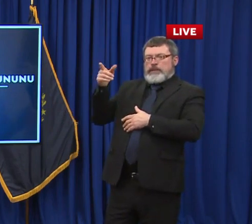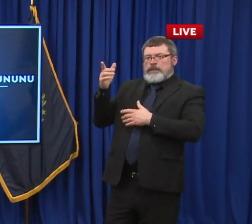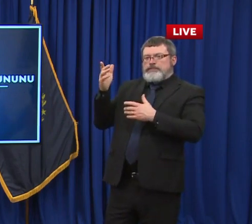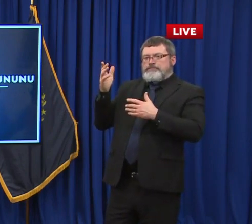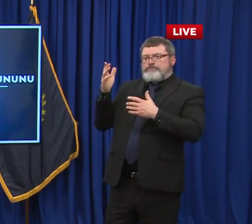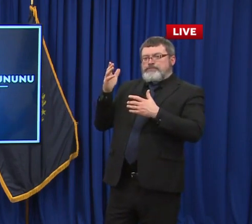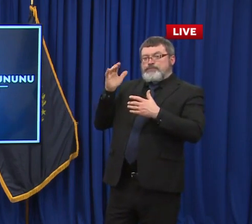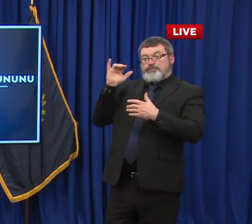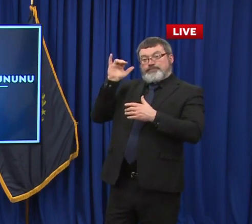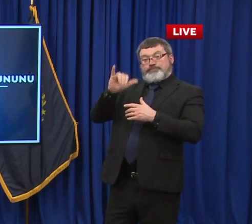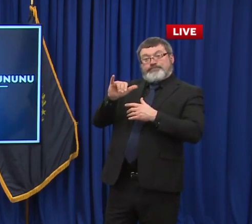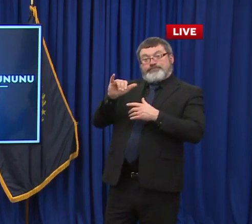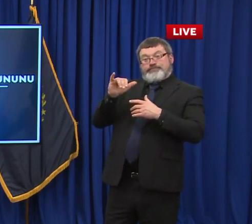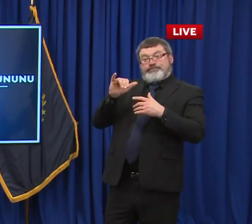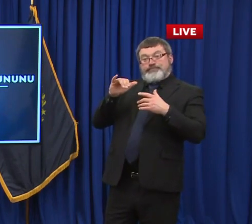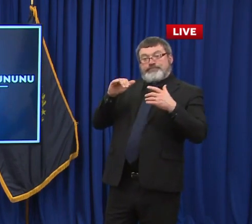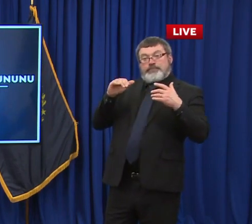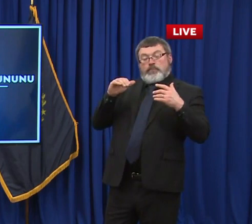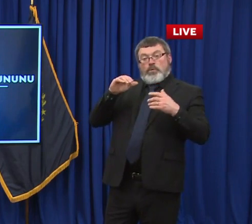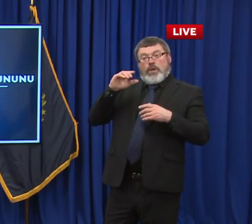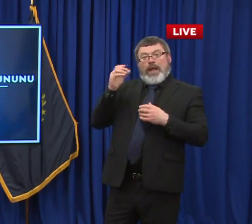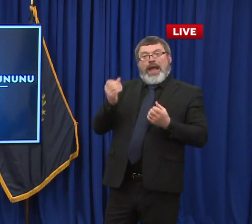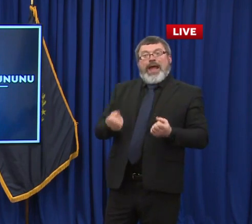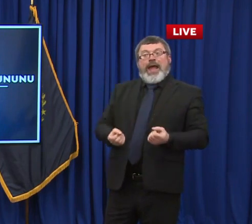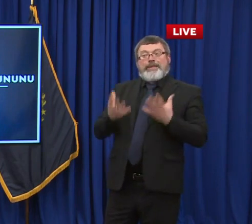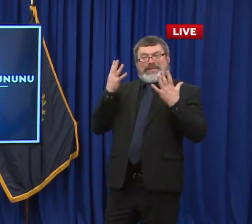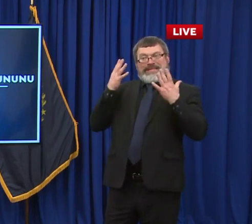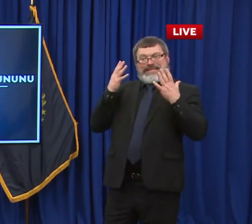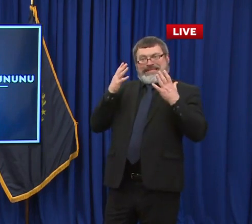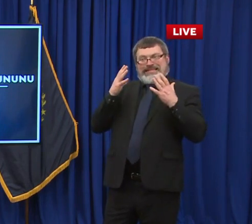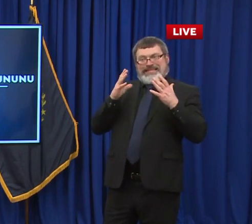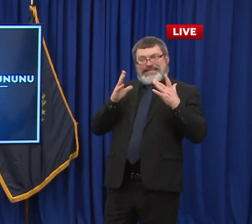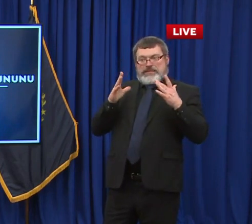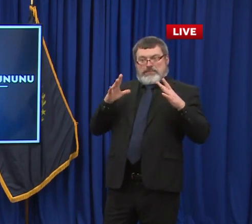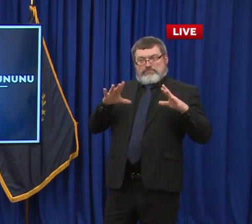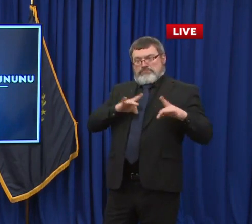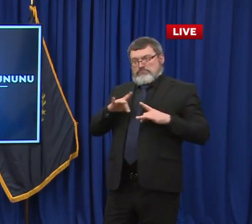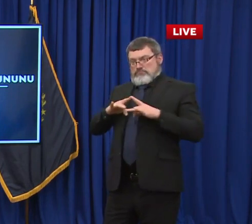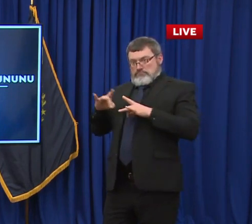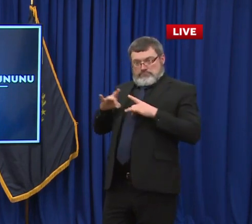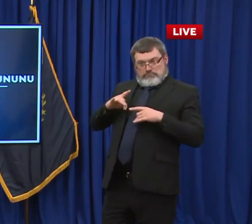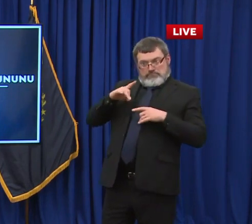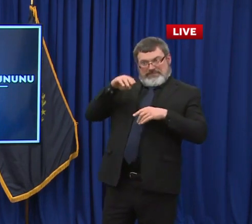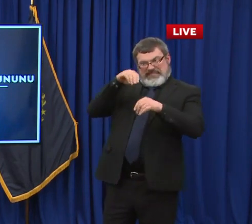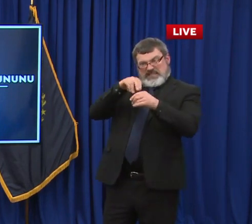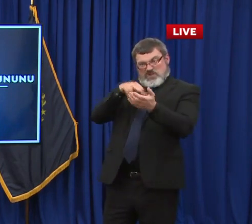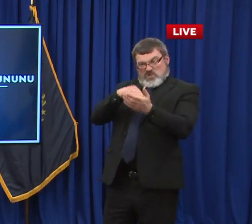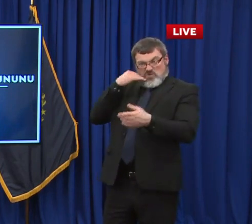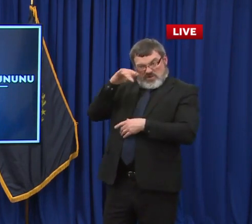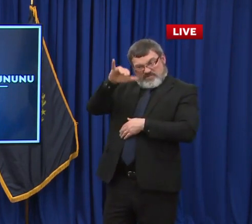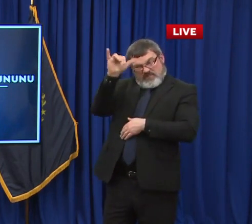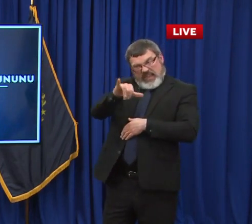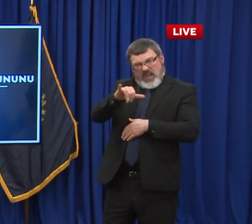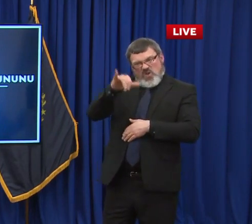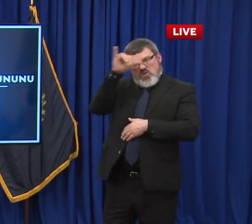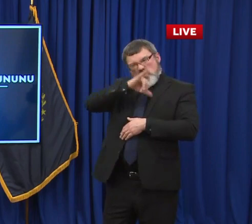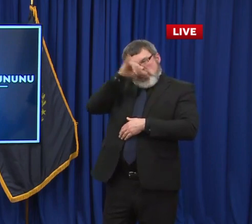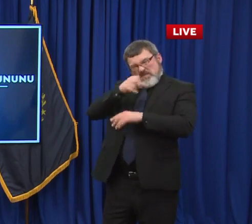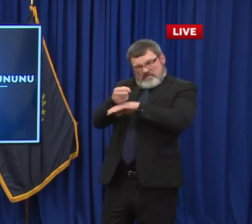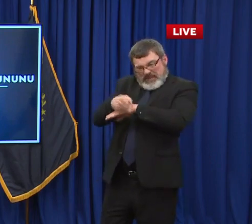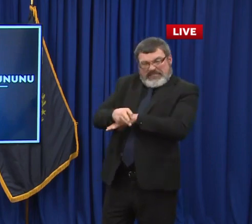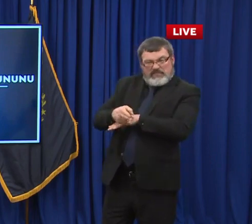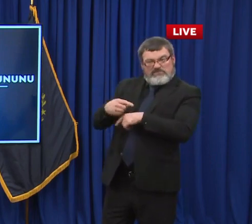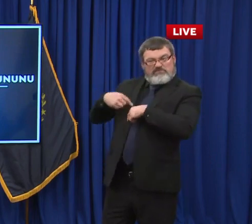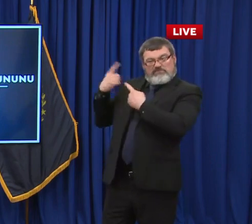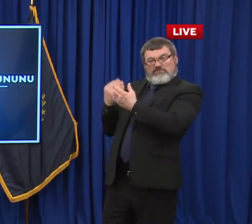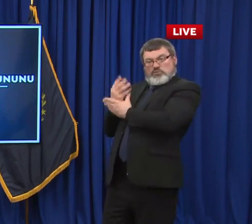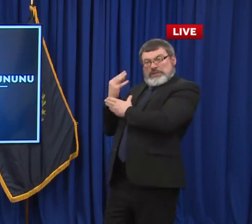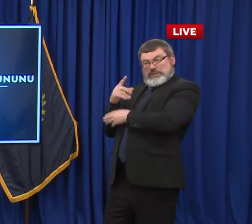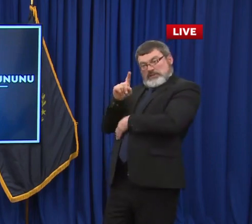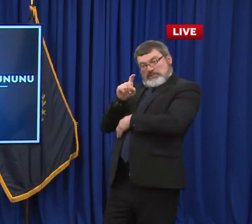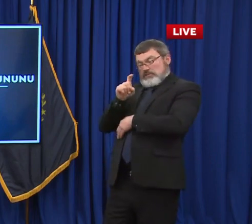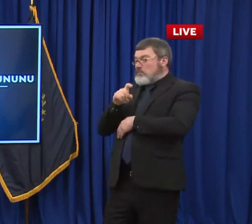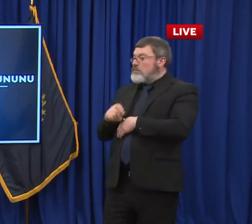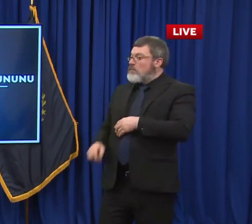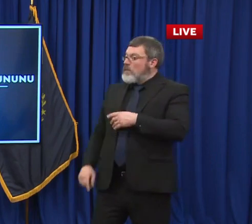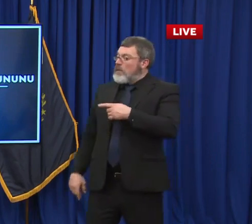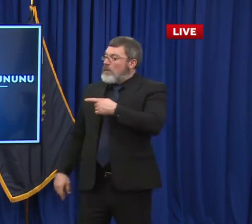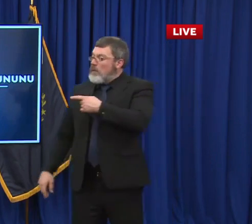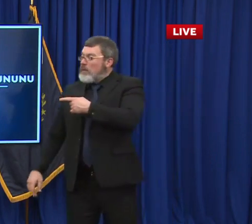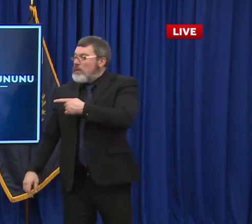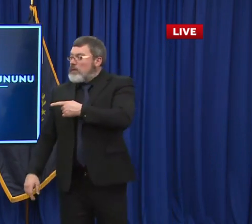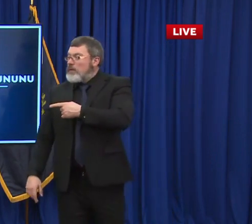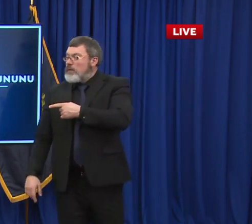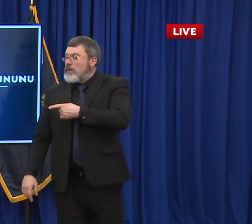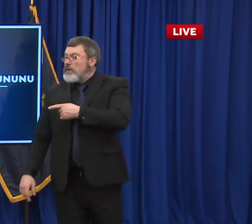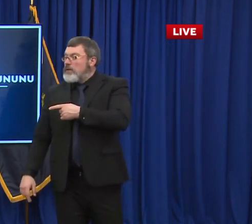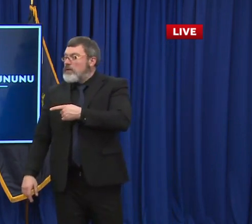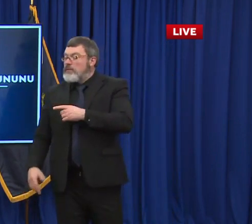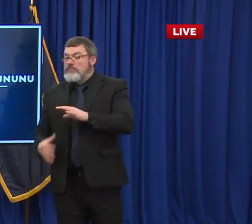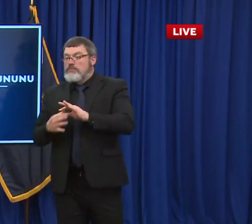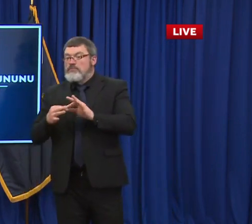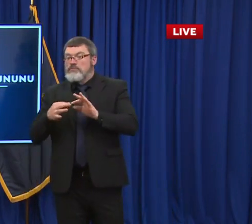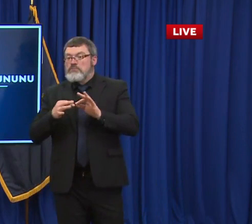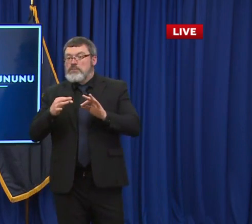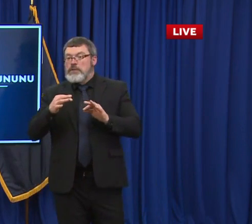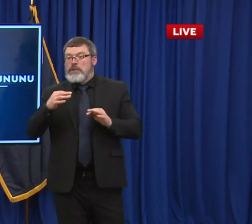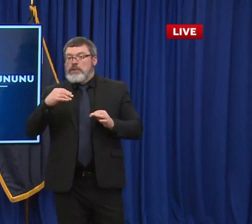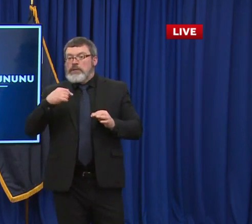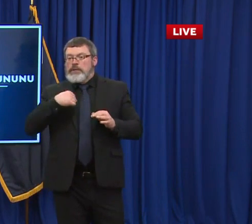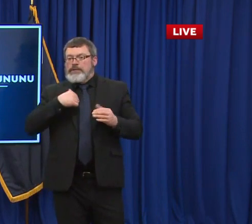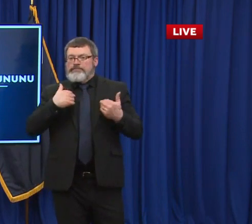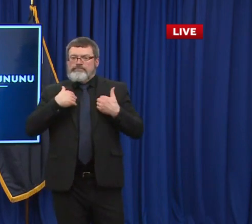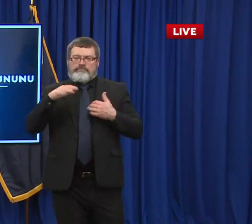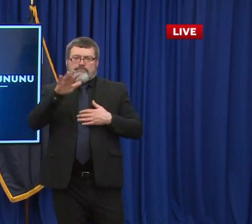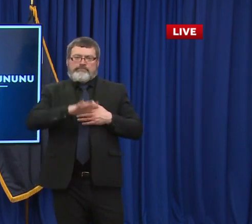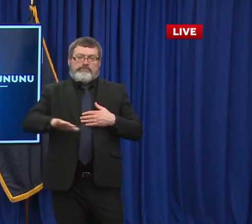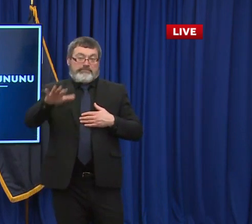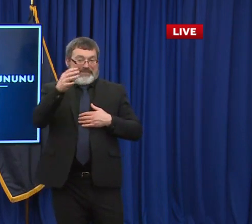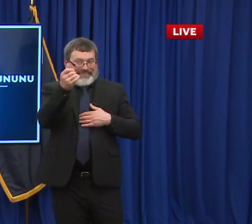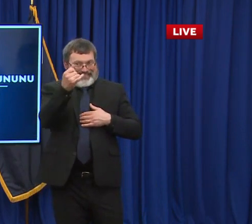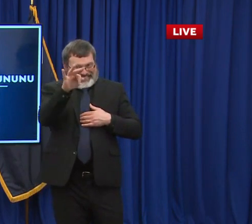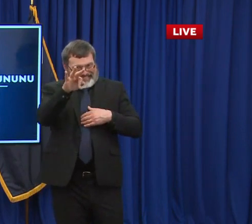CAN I ASK A QUESTION TO THE DOCTOR ABOUT THE TOTAL NUMBER OF ACTIVE CASES IN LONG-TERM CARE FACILITIES, AND IS THIS THE WORST WE HAVE SEEN?